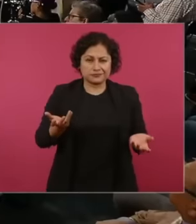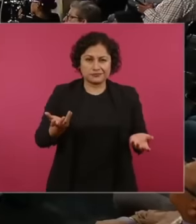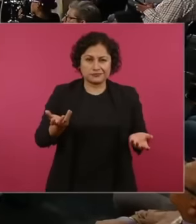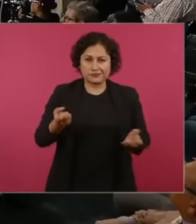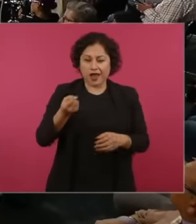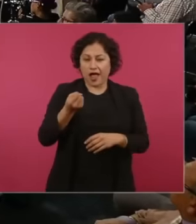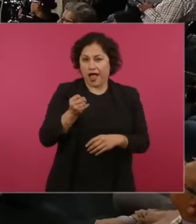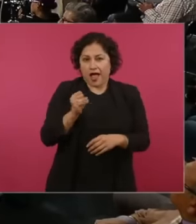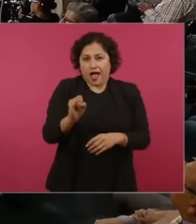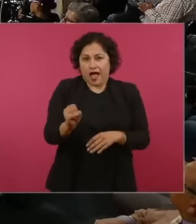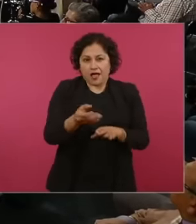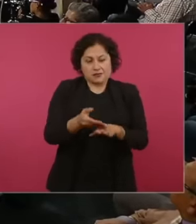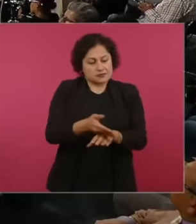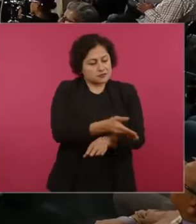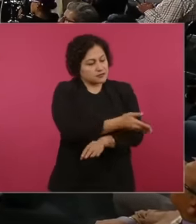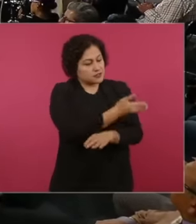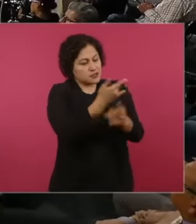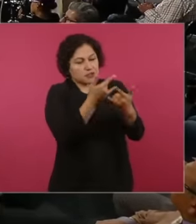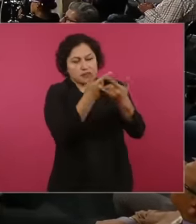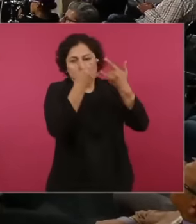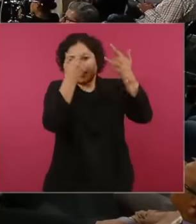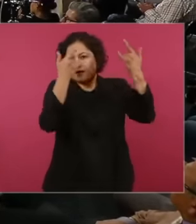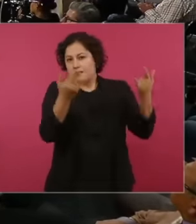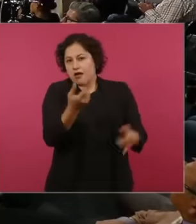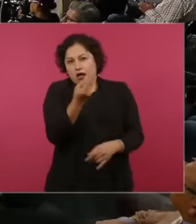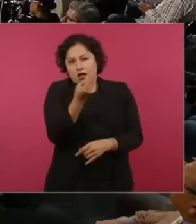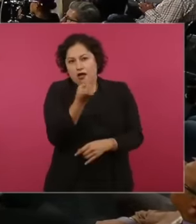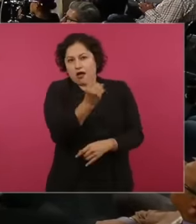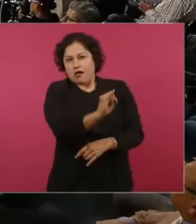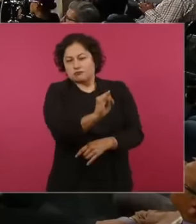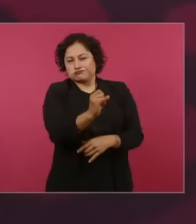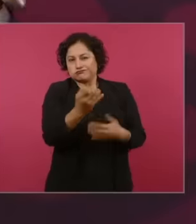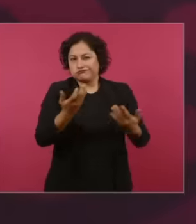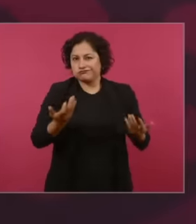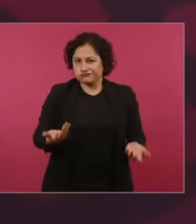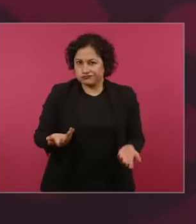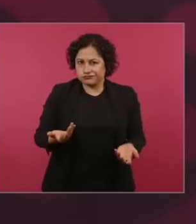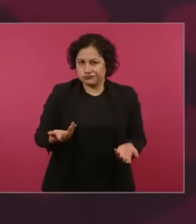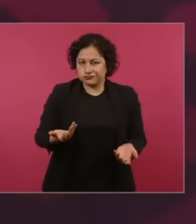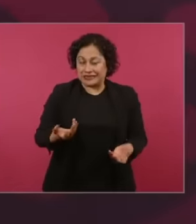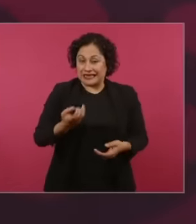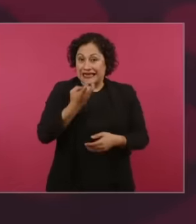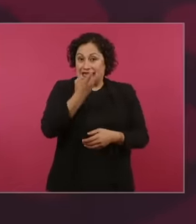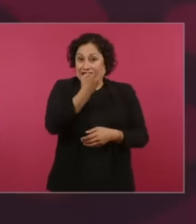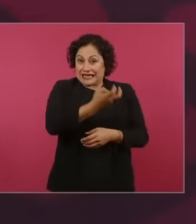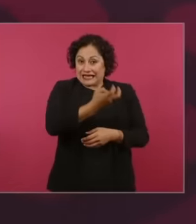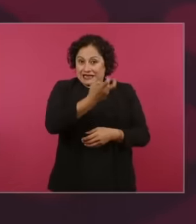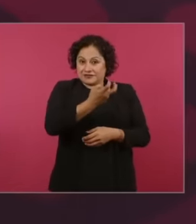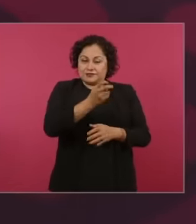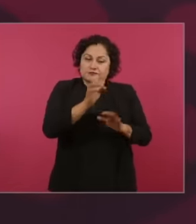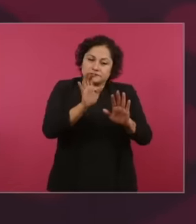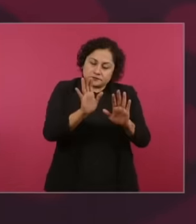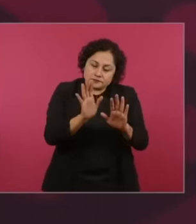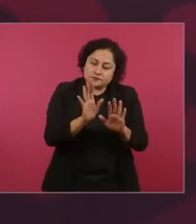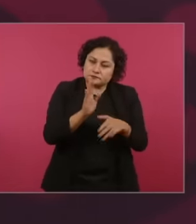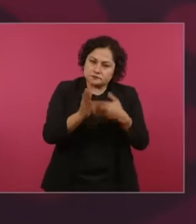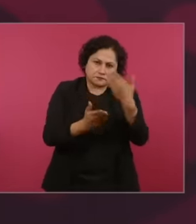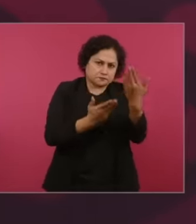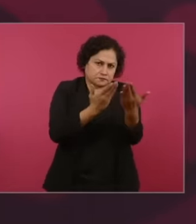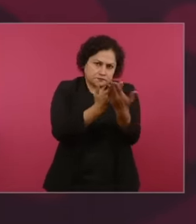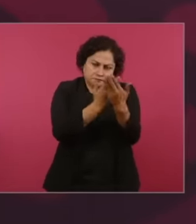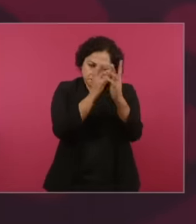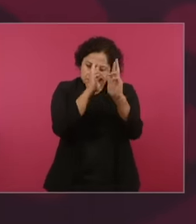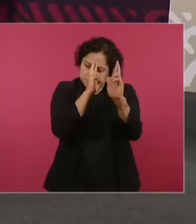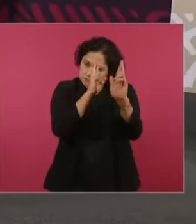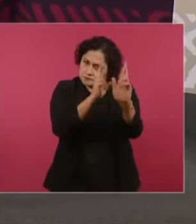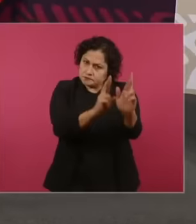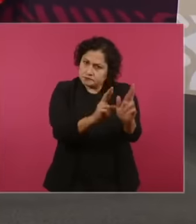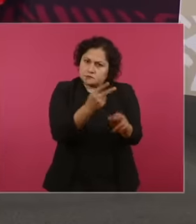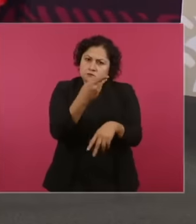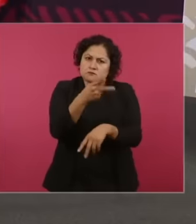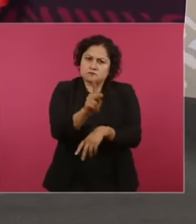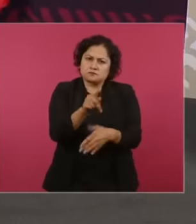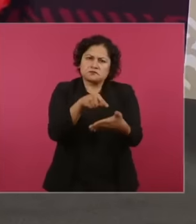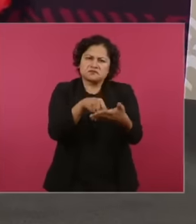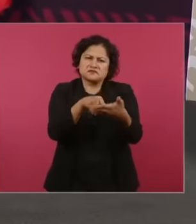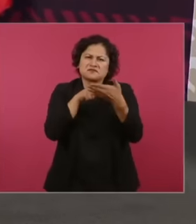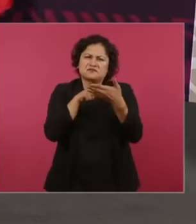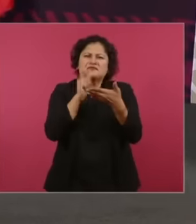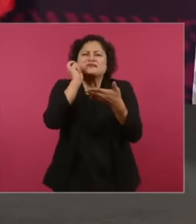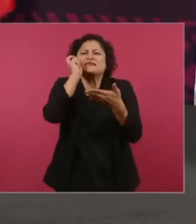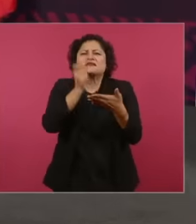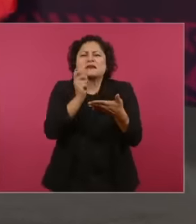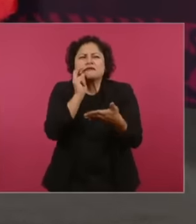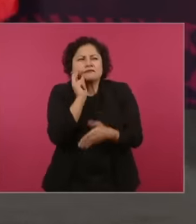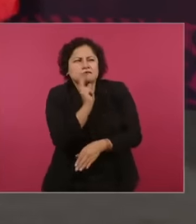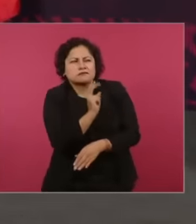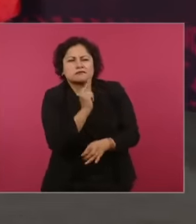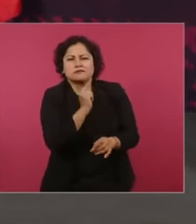also, with all due respect, indicates that they are stagnant, stagnant